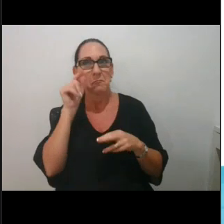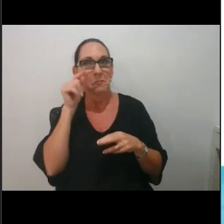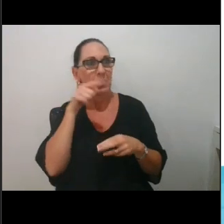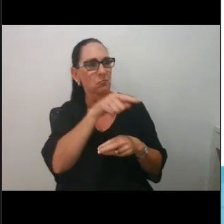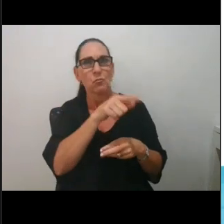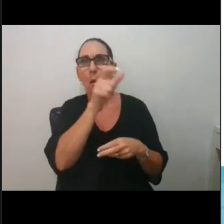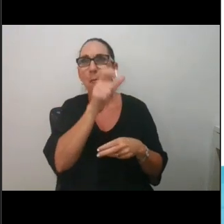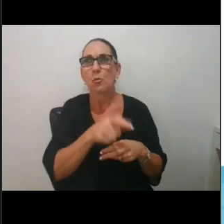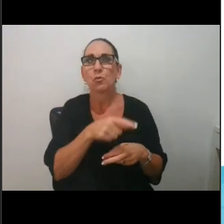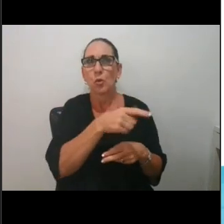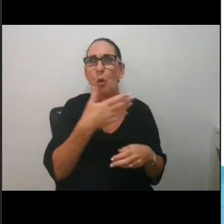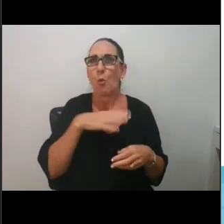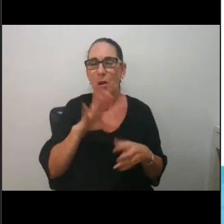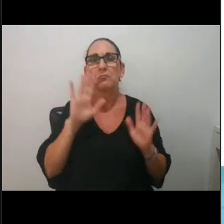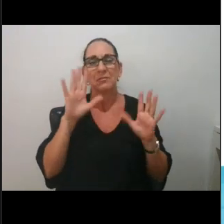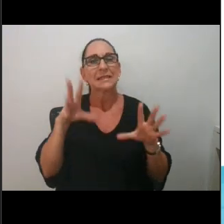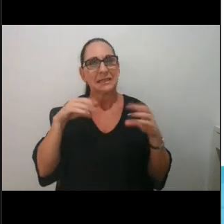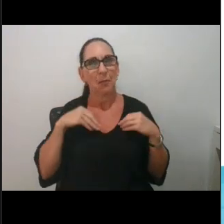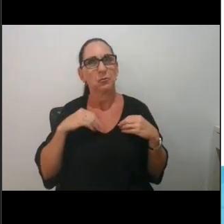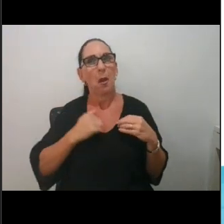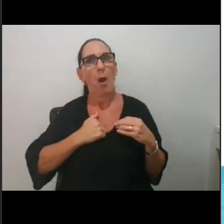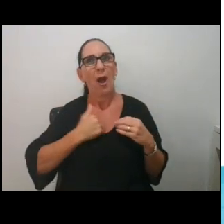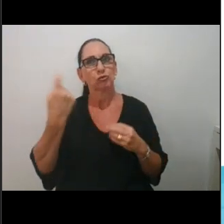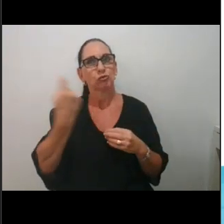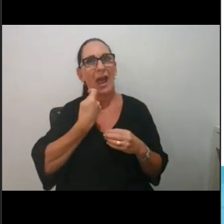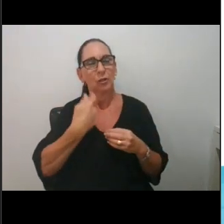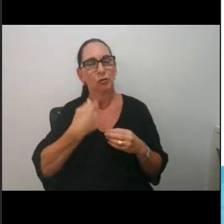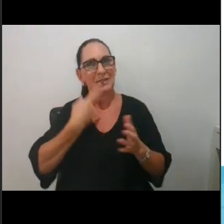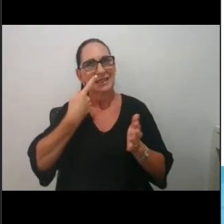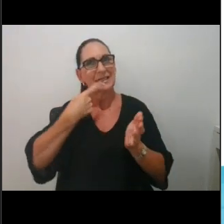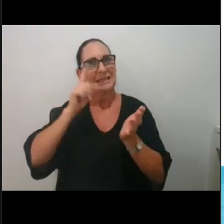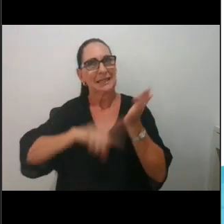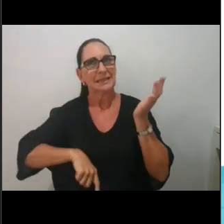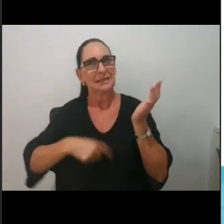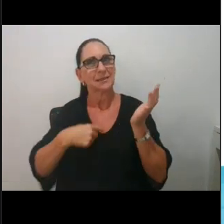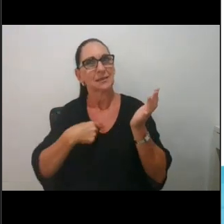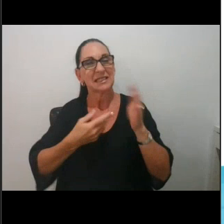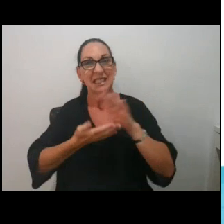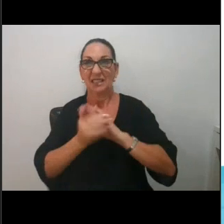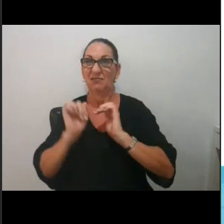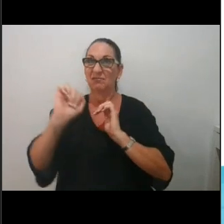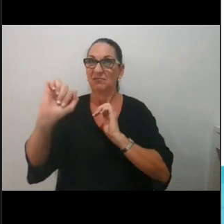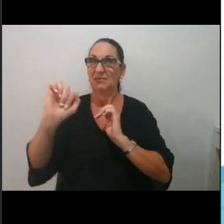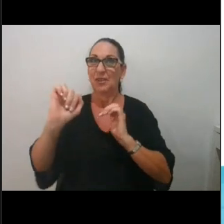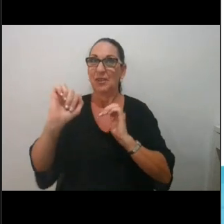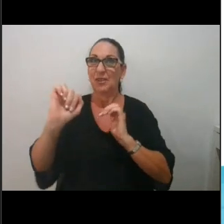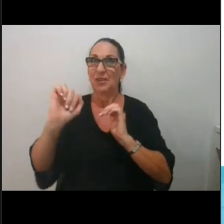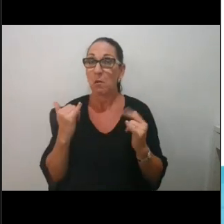um charges and be sentenced uh within that Court environment they can be if they don't want to be